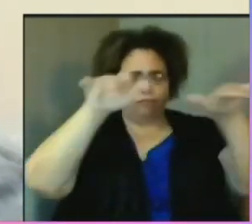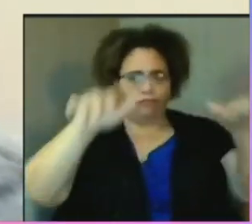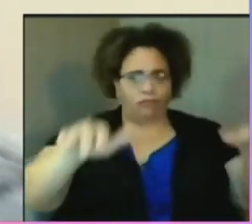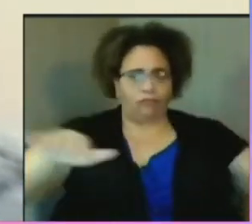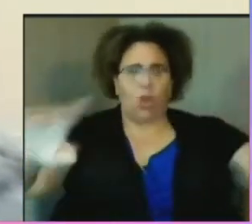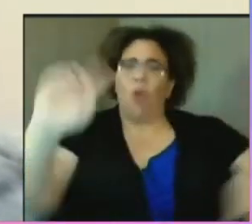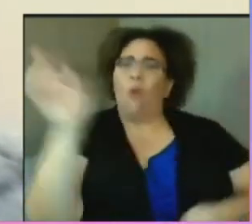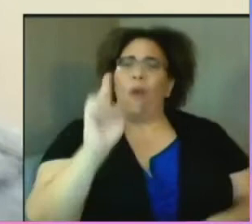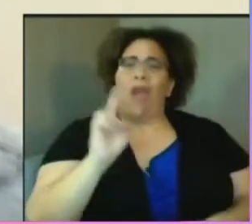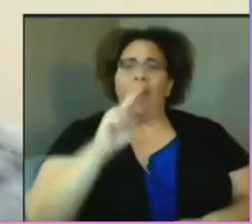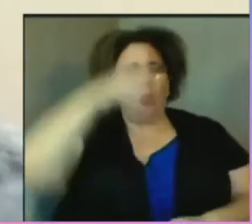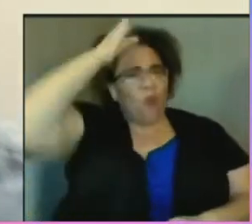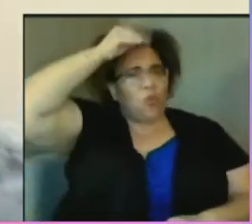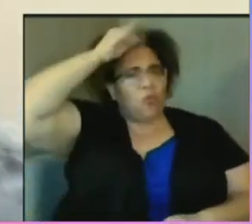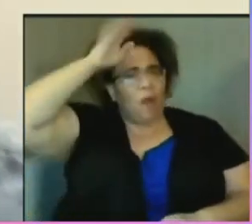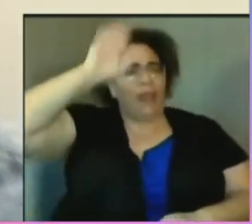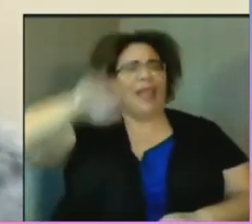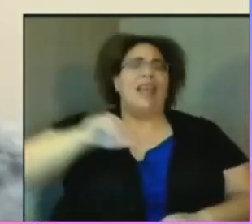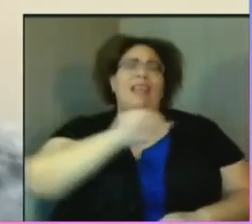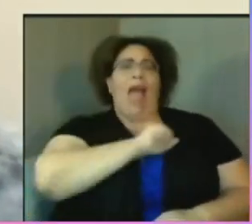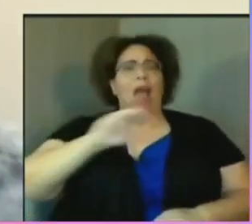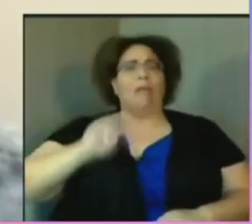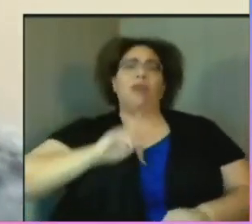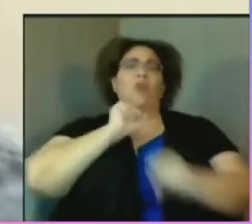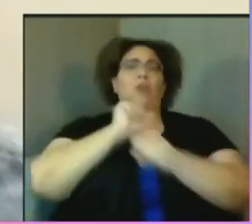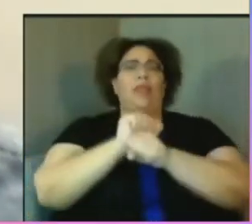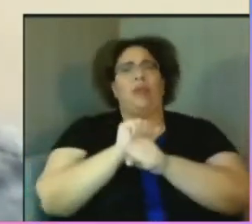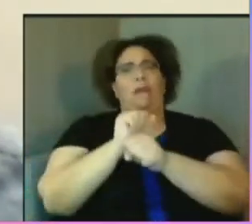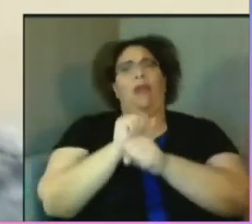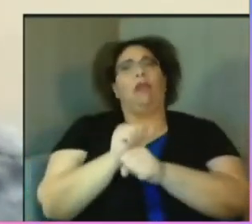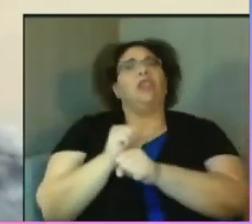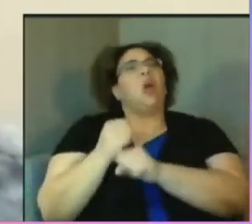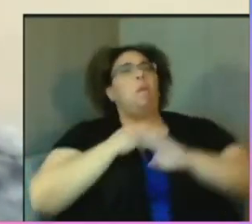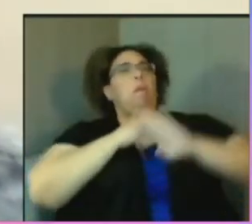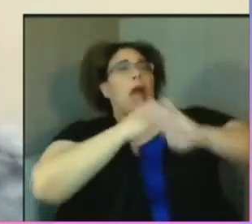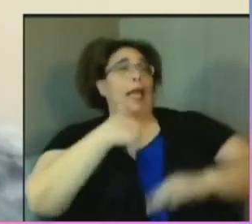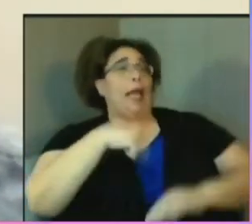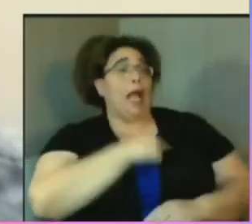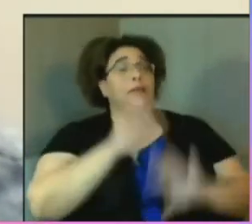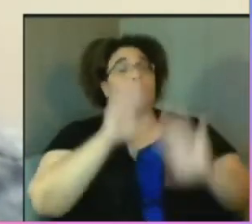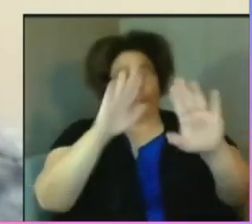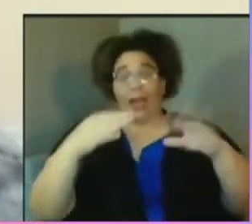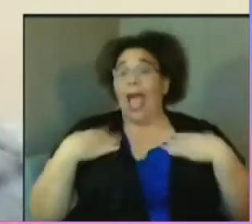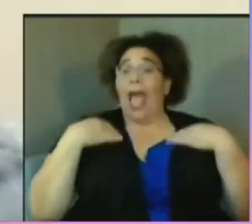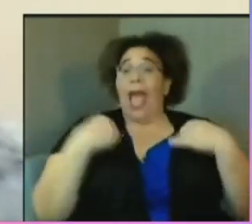has been attacking us. The healthcare world for example, which came out the Friday before this decision.